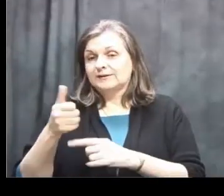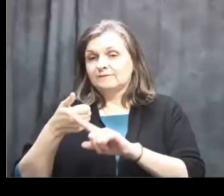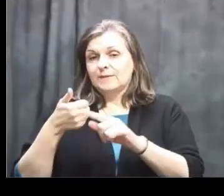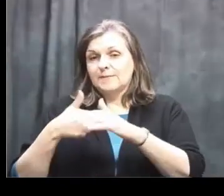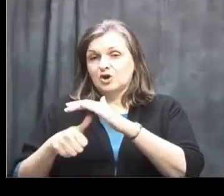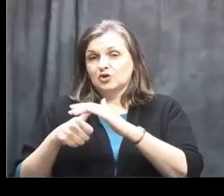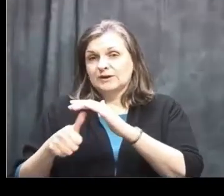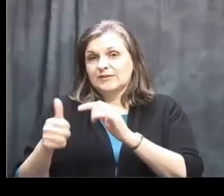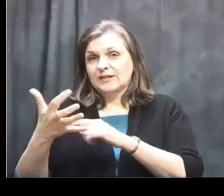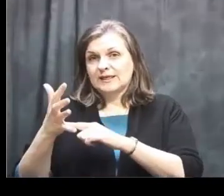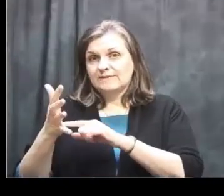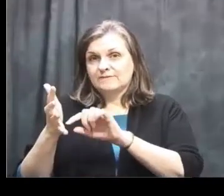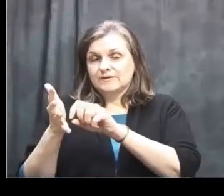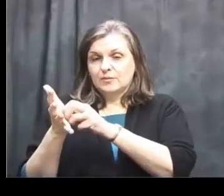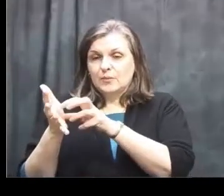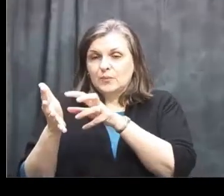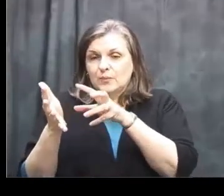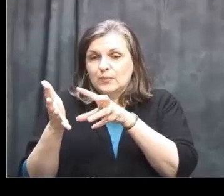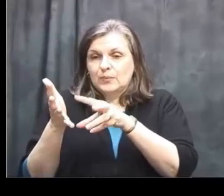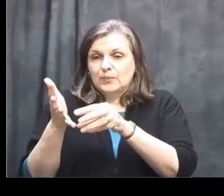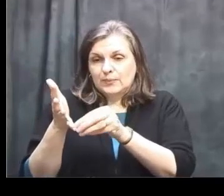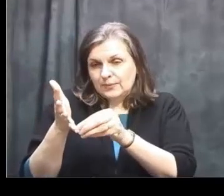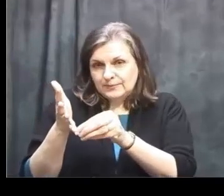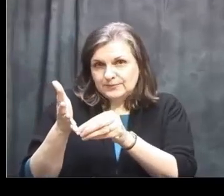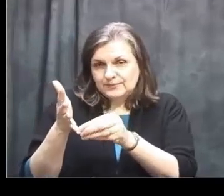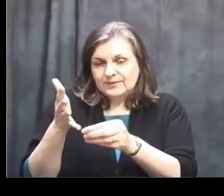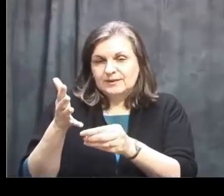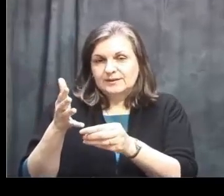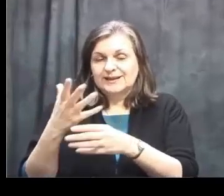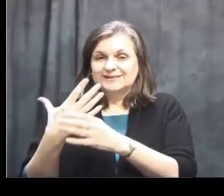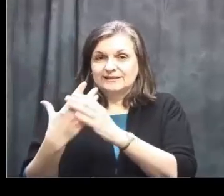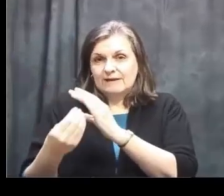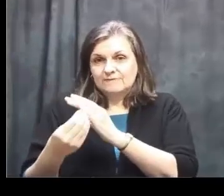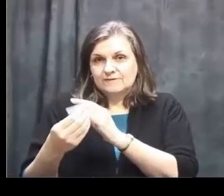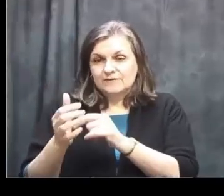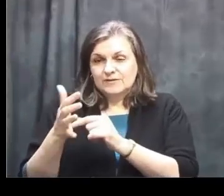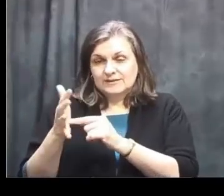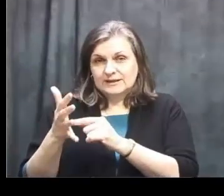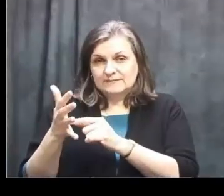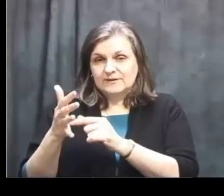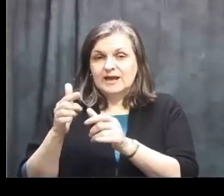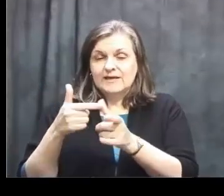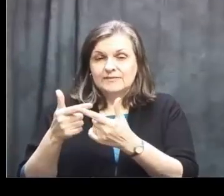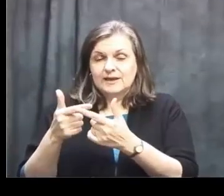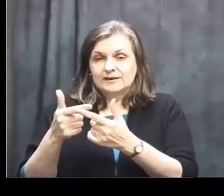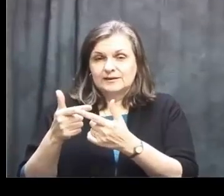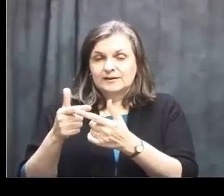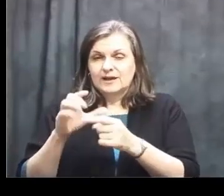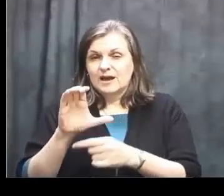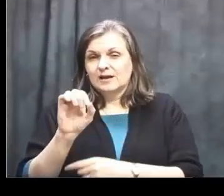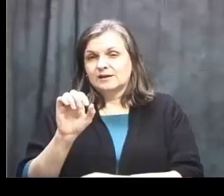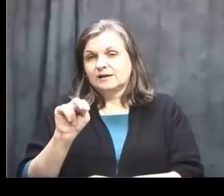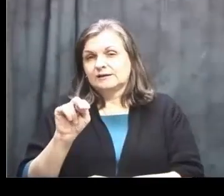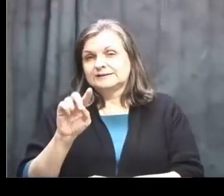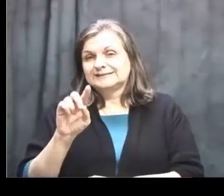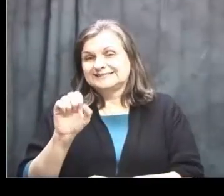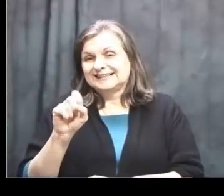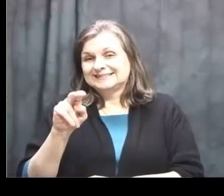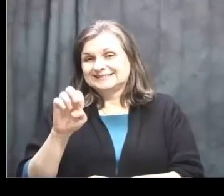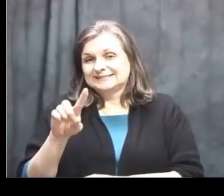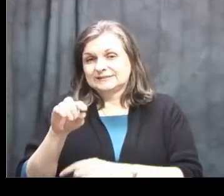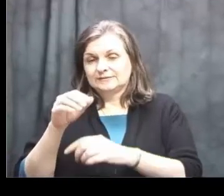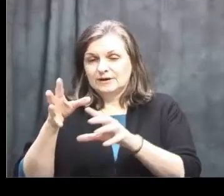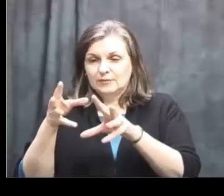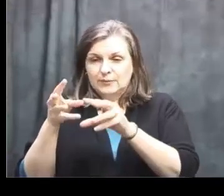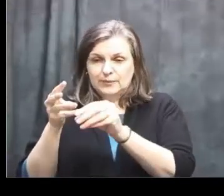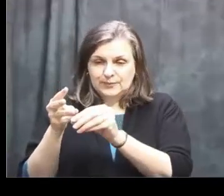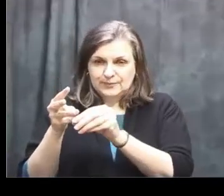condensed at the tip of the leaf so it's actually come out of stomata and condensed at the tip of the leaf here